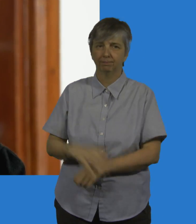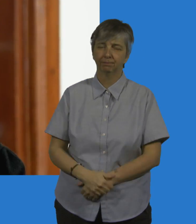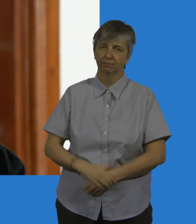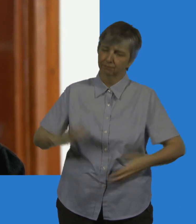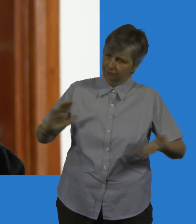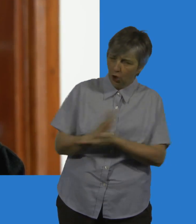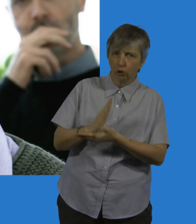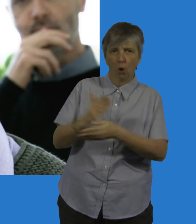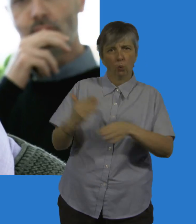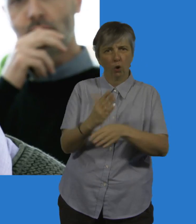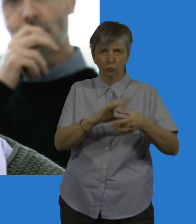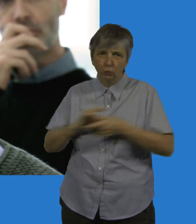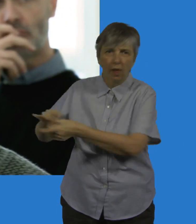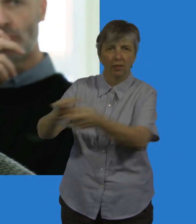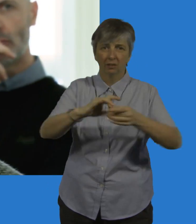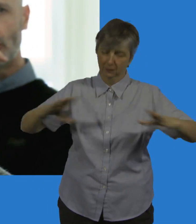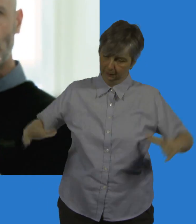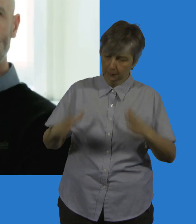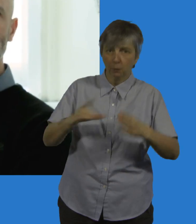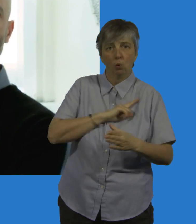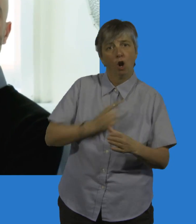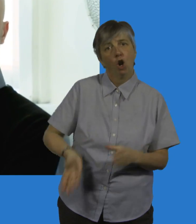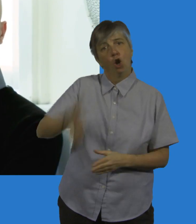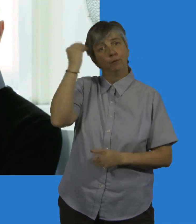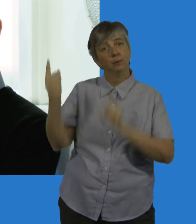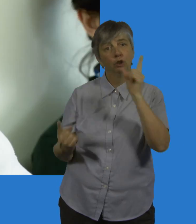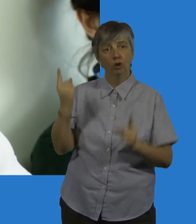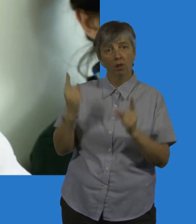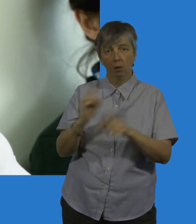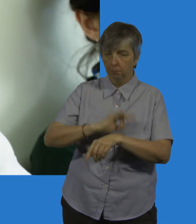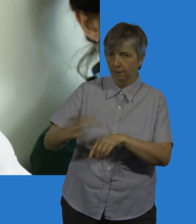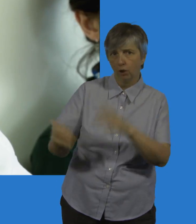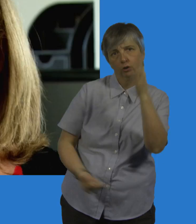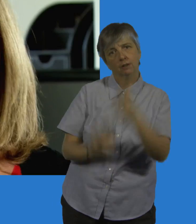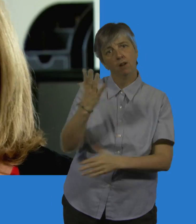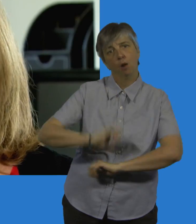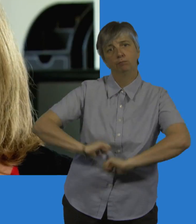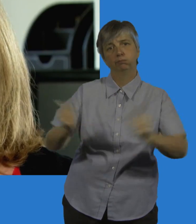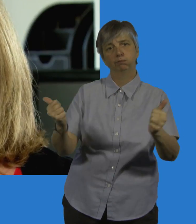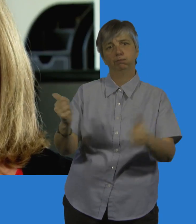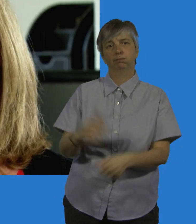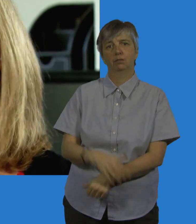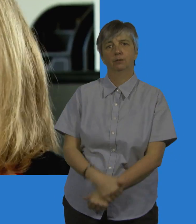what I enjoy about working in a big multidisciplinary team. Heidi: It’s freed up GP time, which doesn’t mean